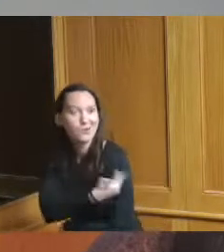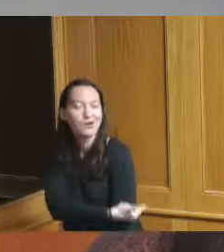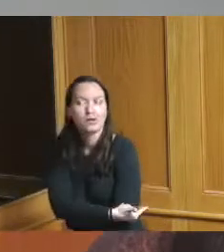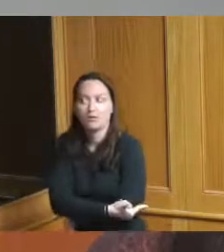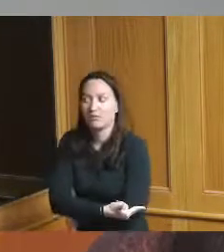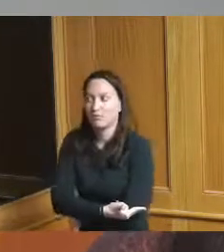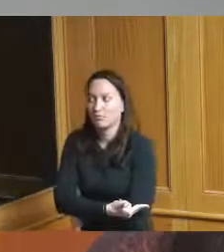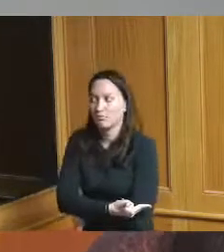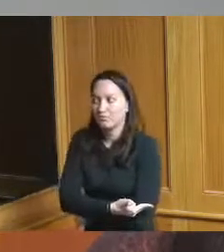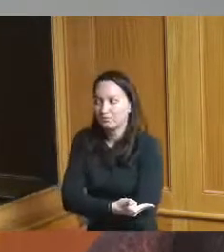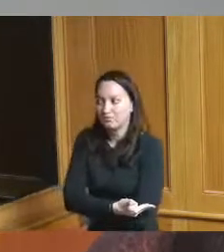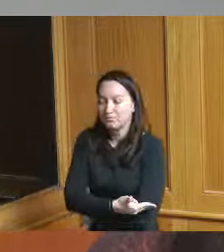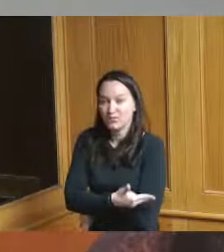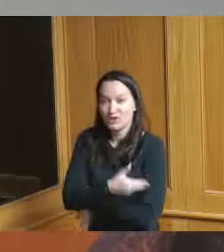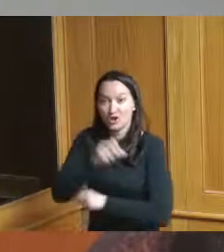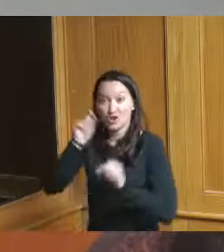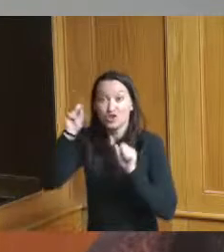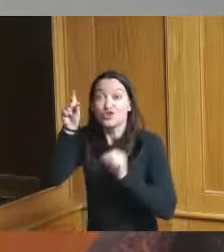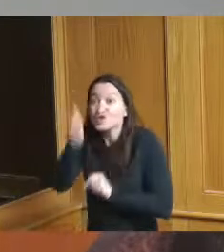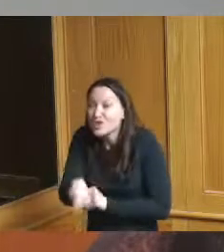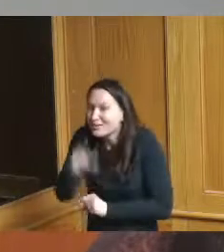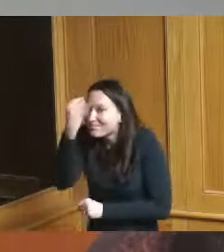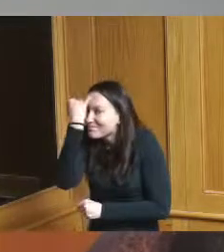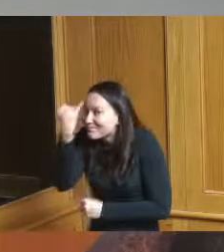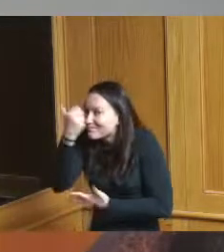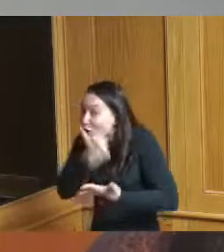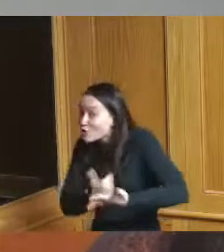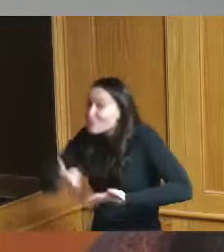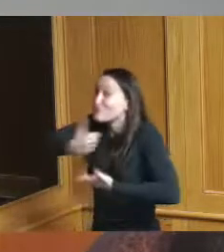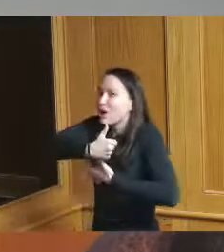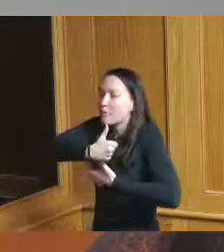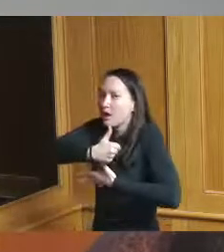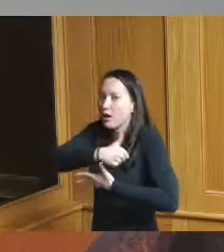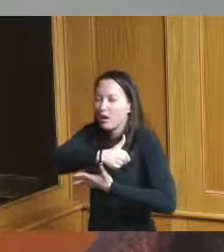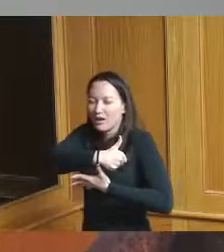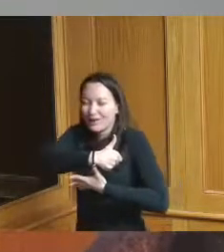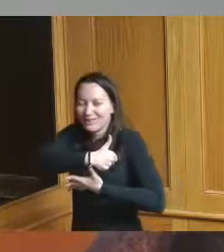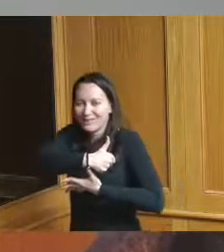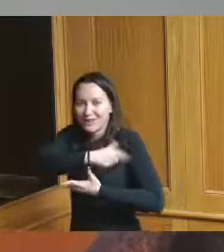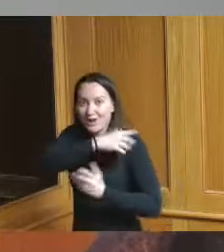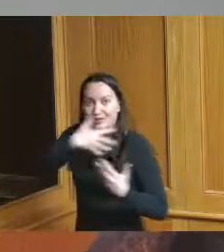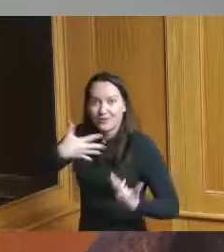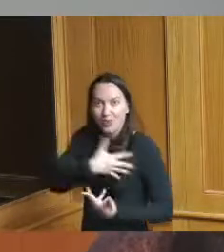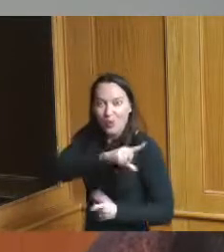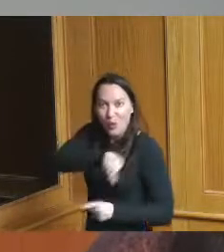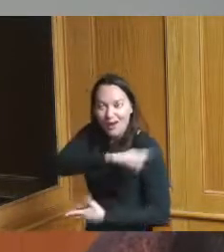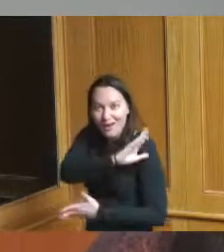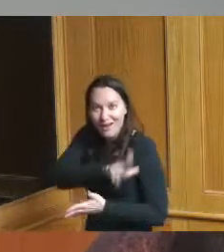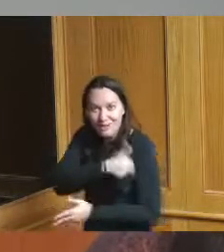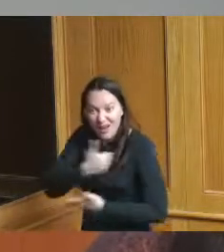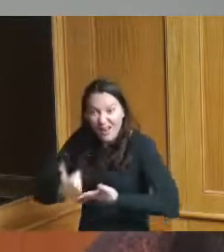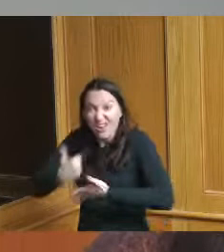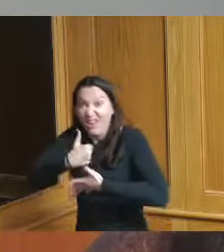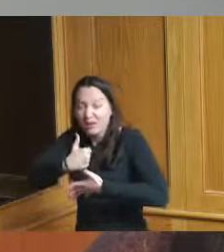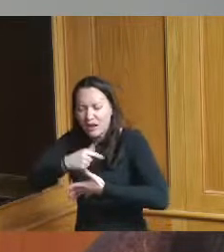maybe should trump a fear of something else and so I just it's curious to me and I wonder if